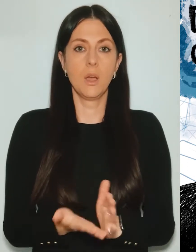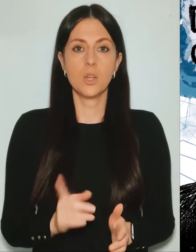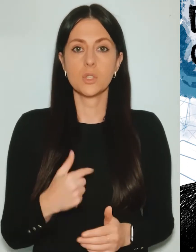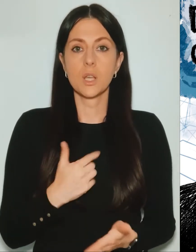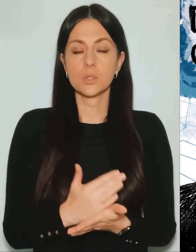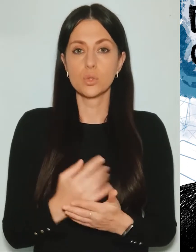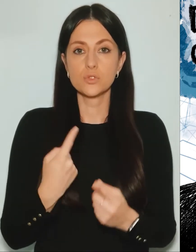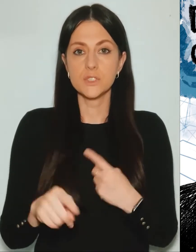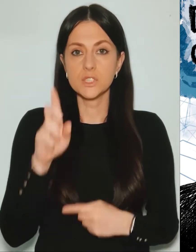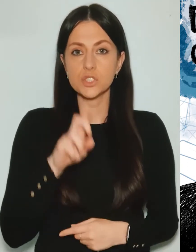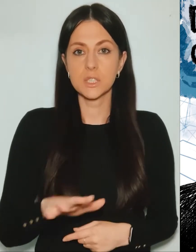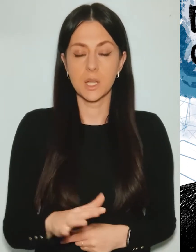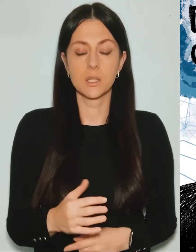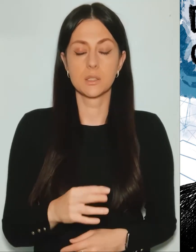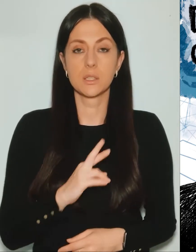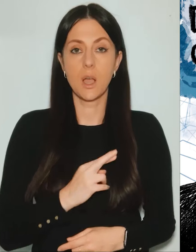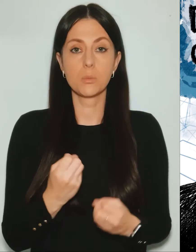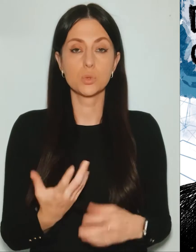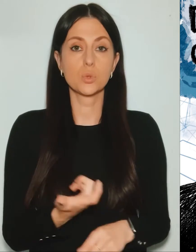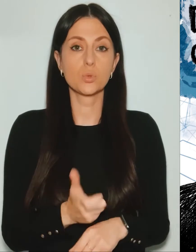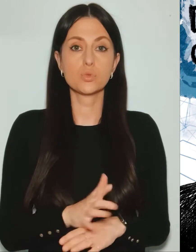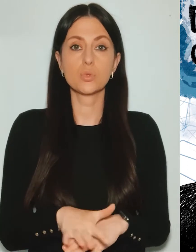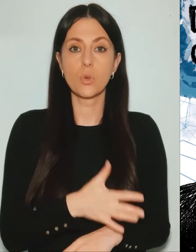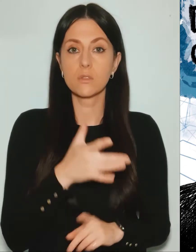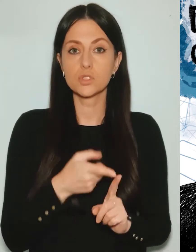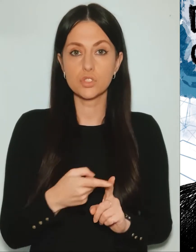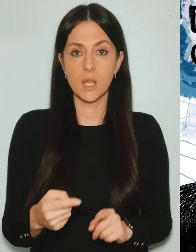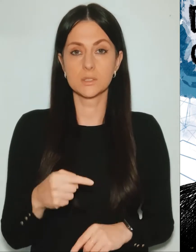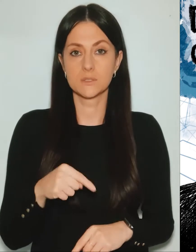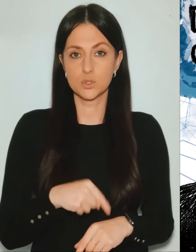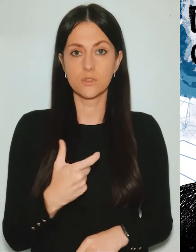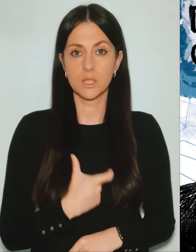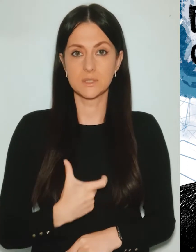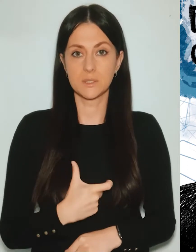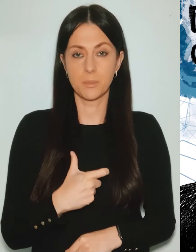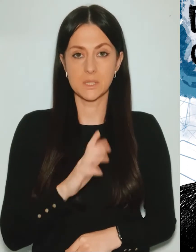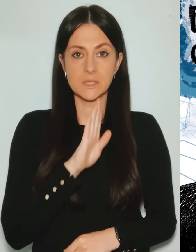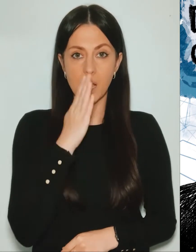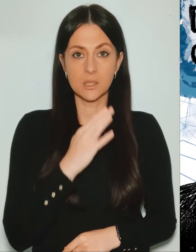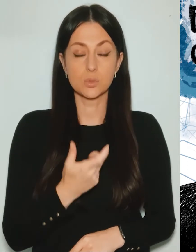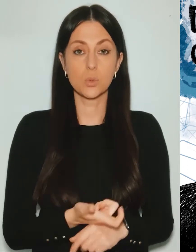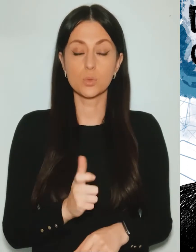I just felt like a traitor for a long time, and I was blaming myself a lot.